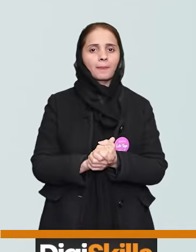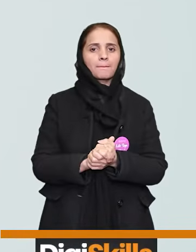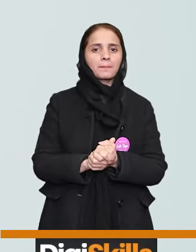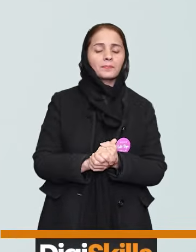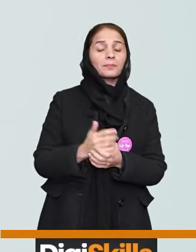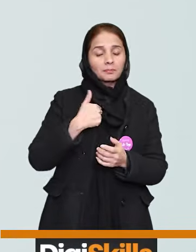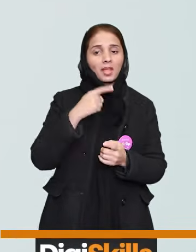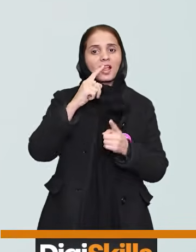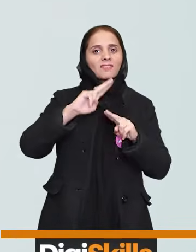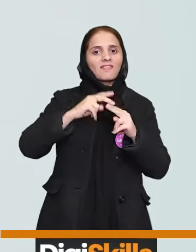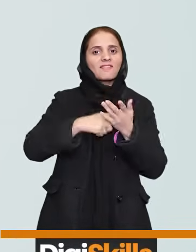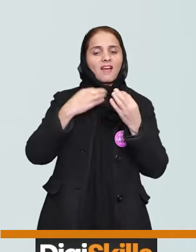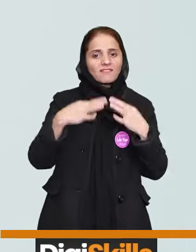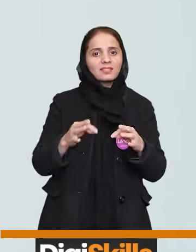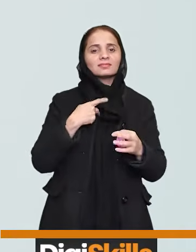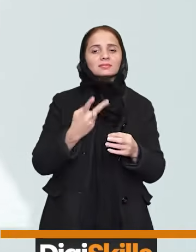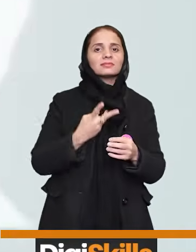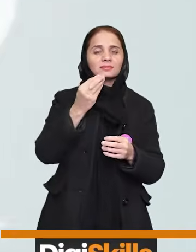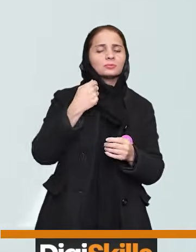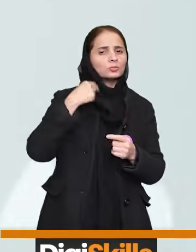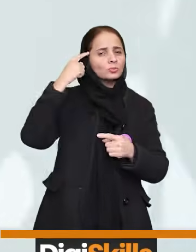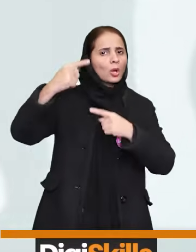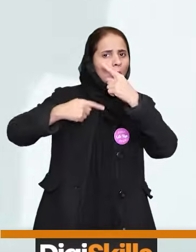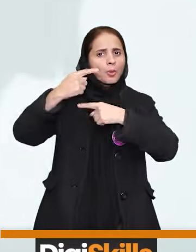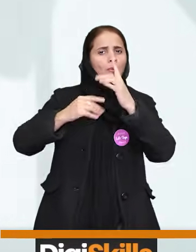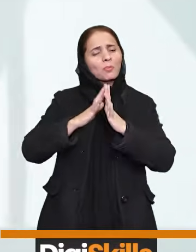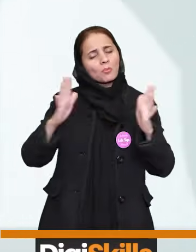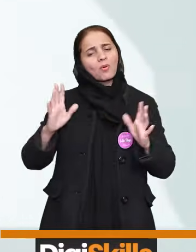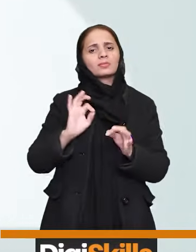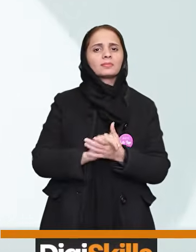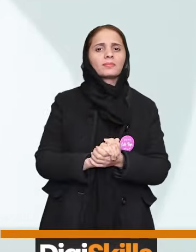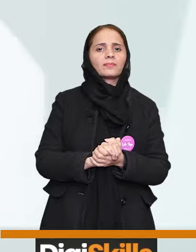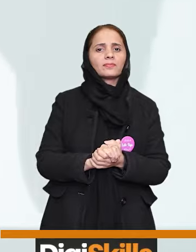I have gained so much experience as a freelancer.